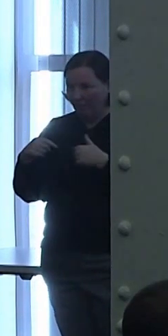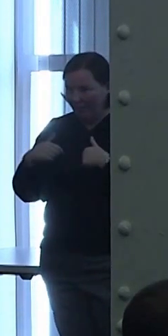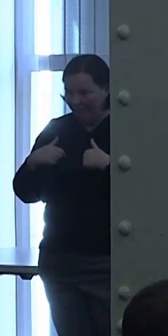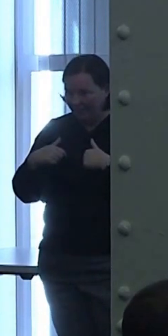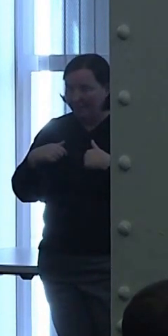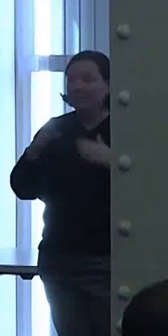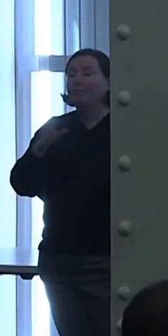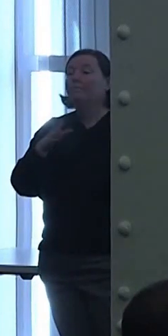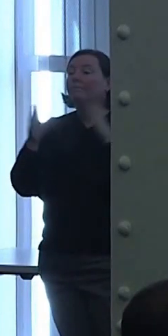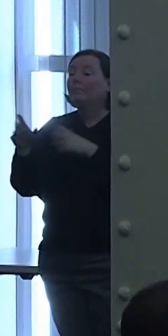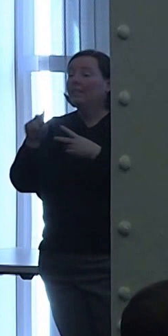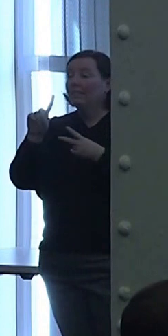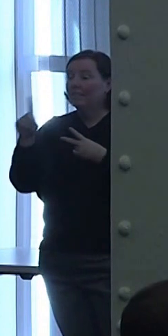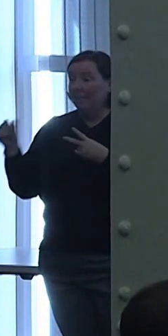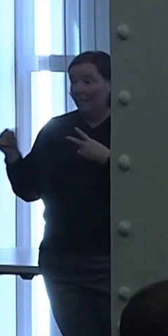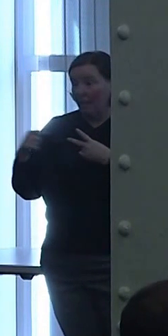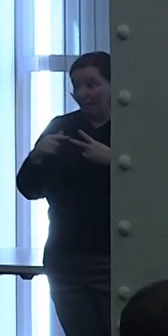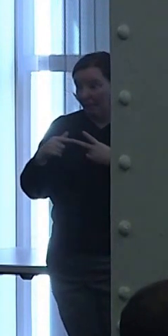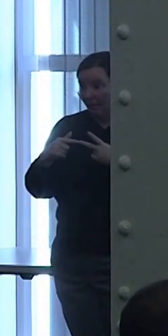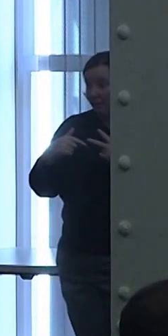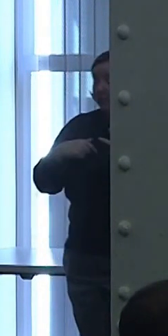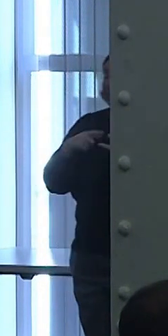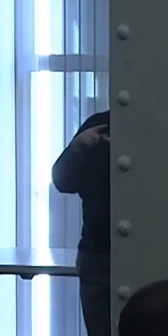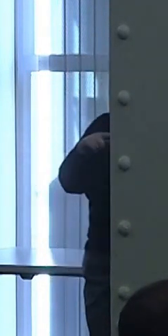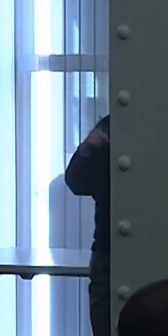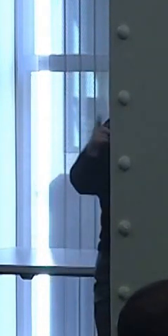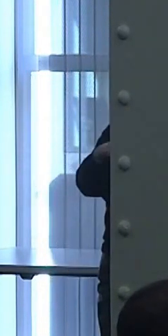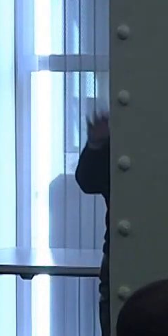I'm disabled, I come from a low-income family.